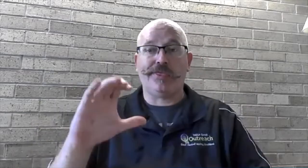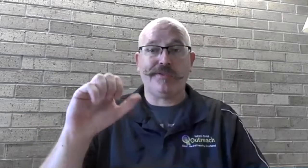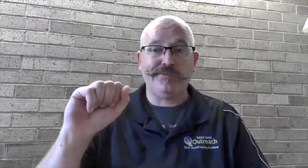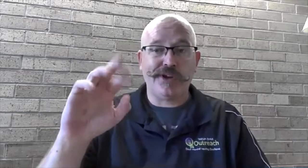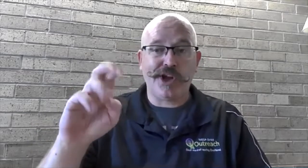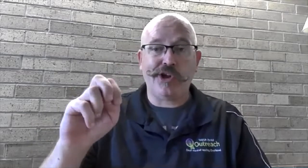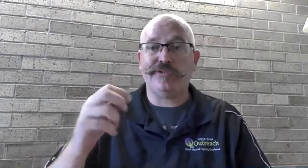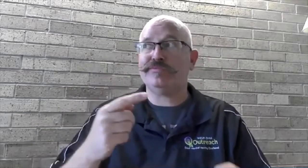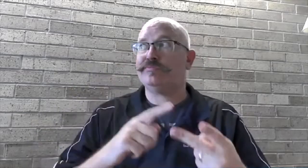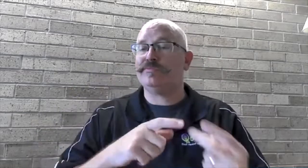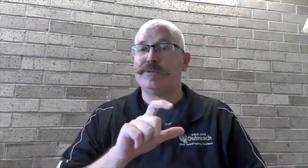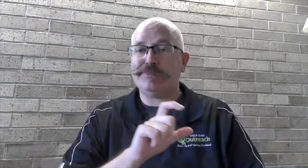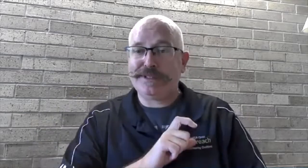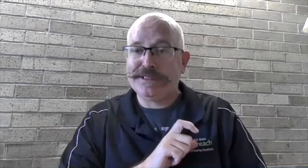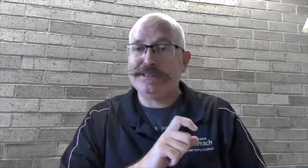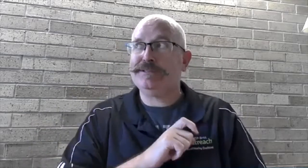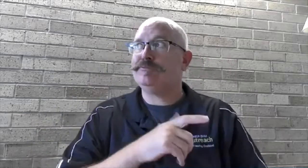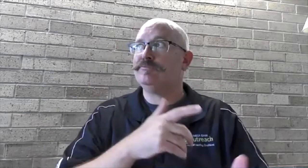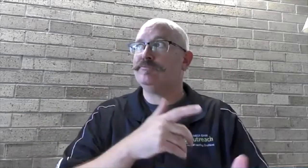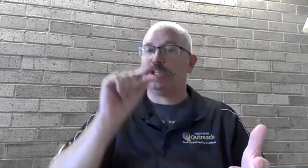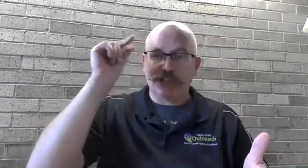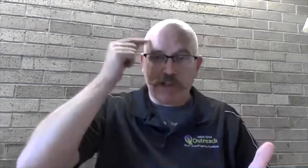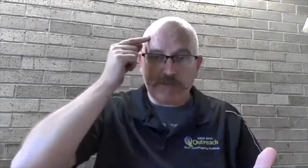(Scott) Yes, even when we're dealing with people who are in health care,